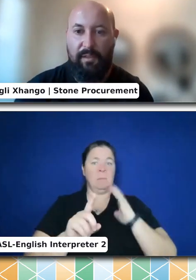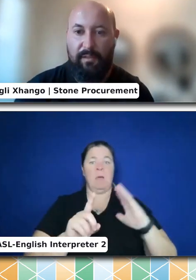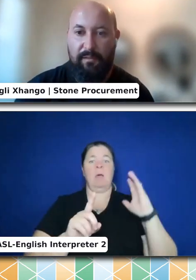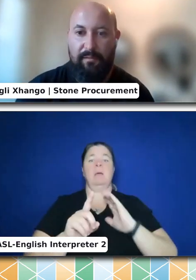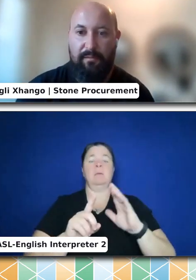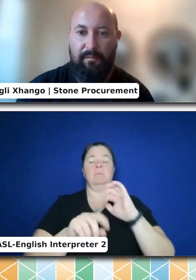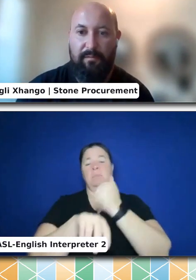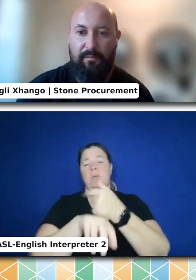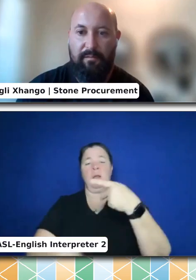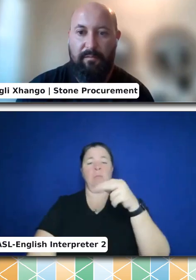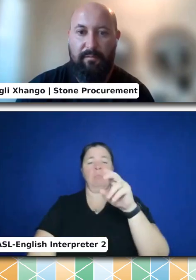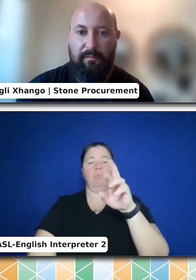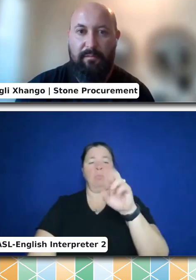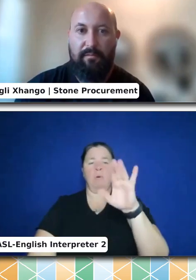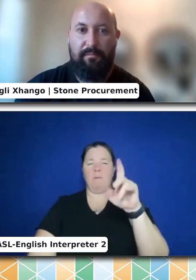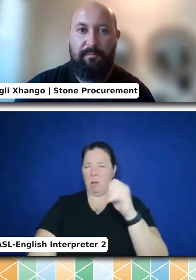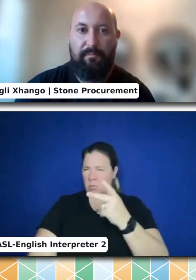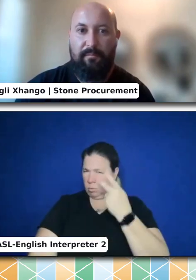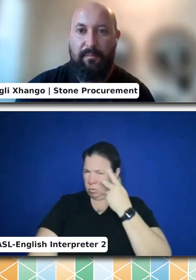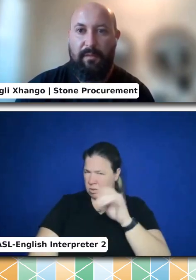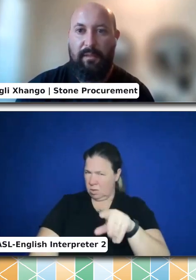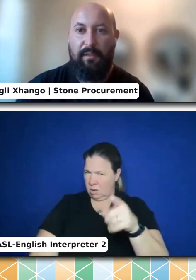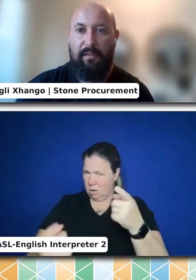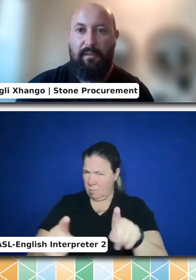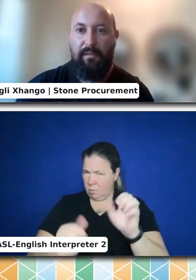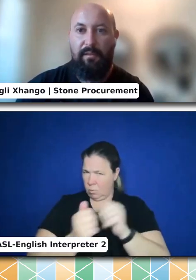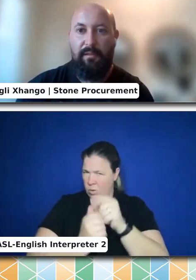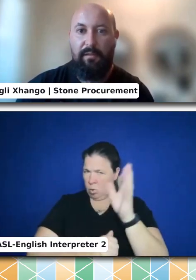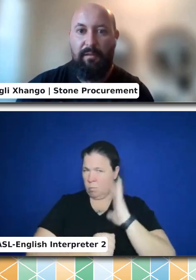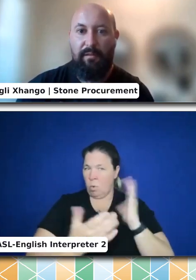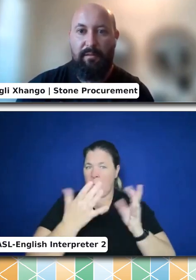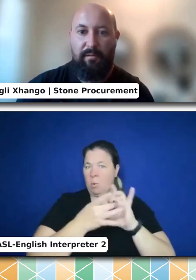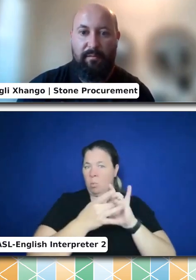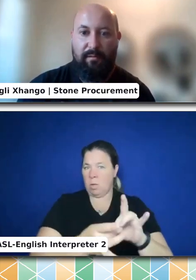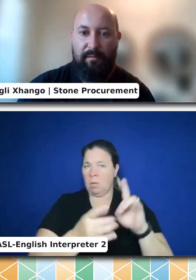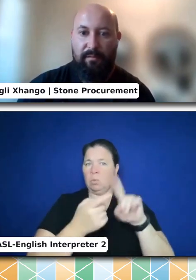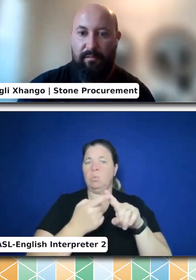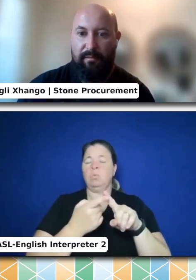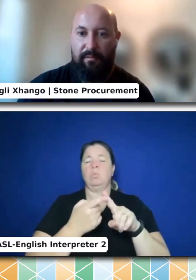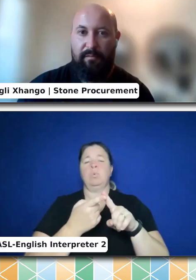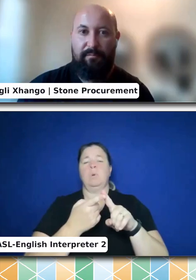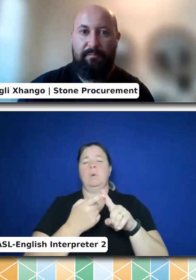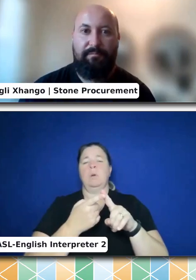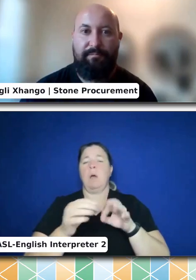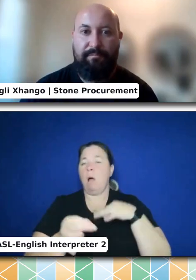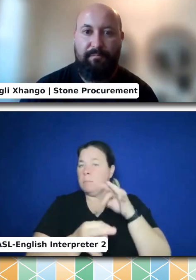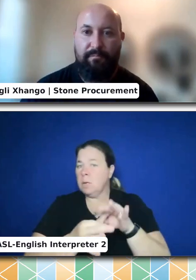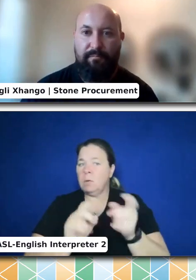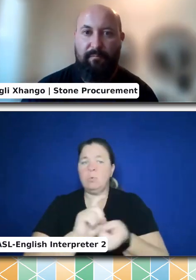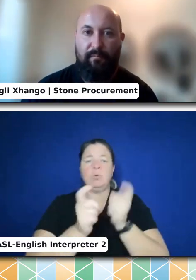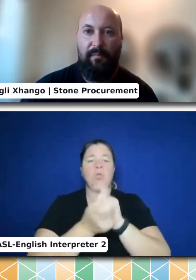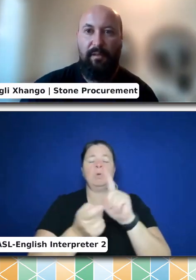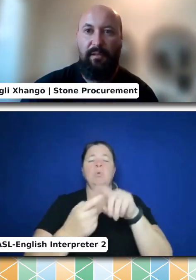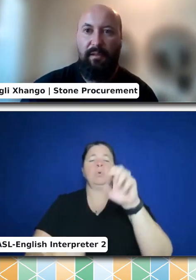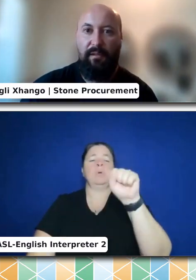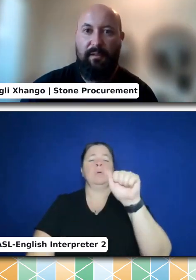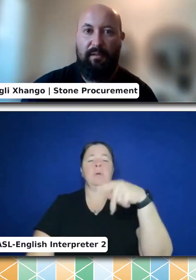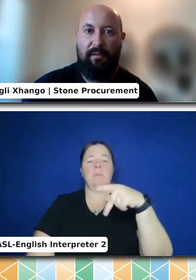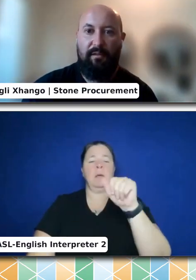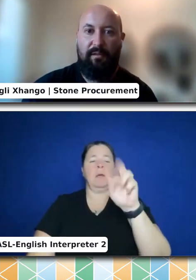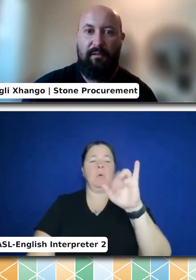Sap, Ariba, uh, account. Even though they've already signed themselves up and set up a profile at some point, do you know if… have you ever encountered this, or if it might be related to an update or any changes to SAP Ariba that folks might want to be aware of?